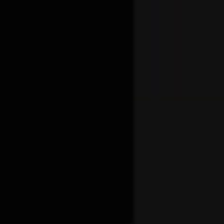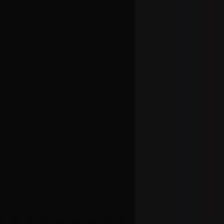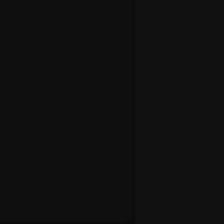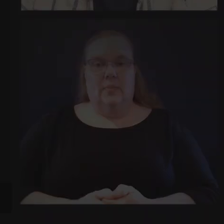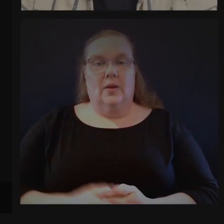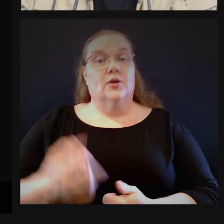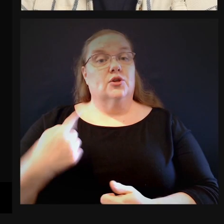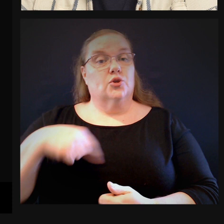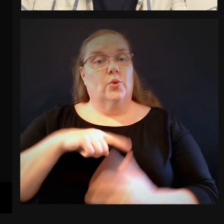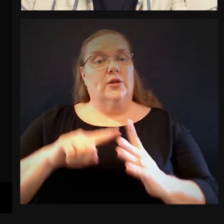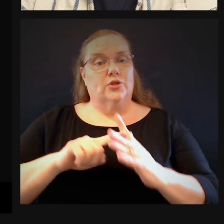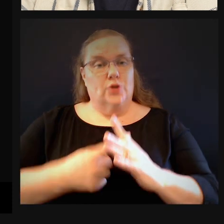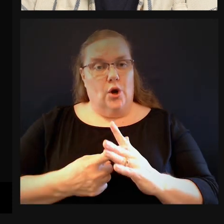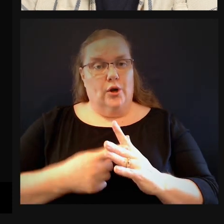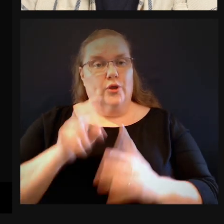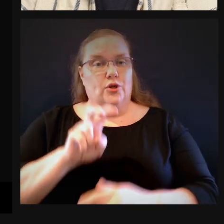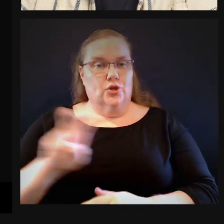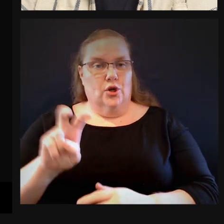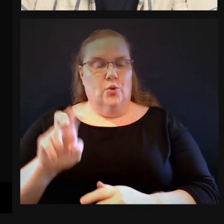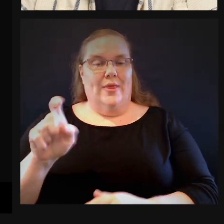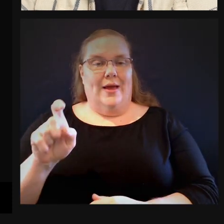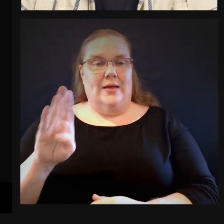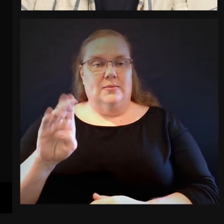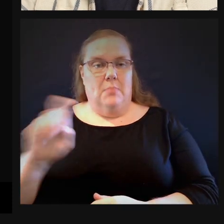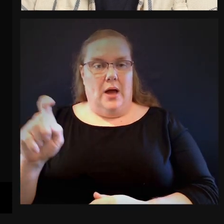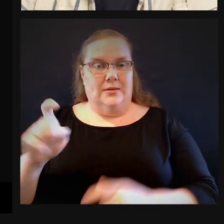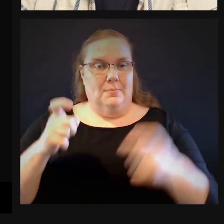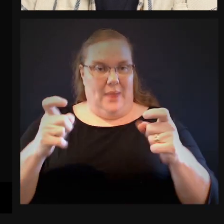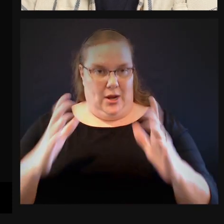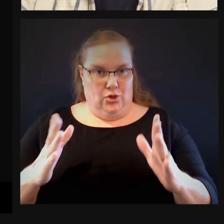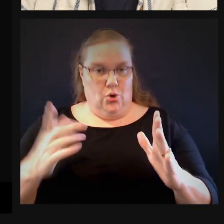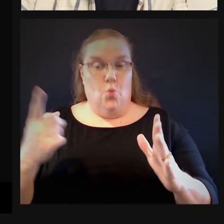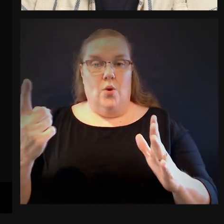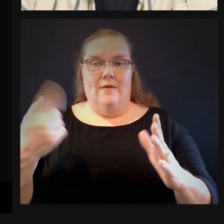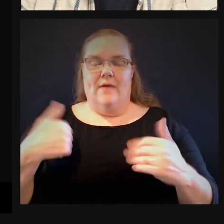We've started our journey with Xbox Manager, one of our most widely adopted